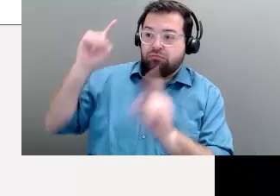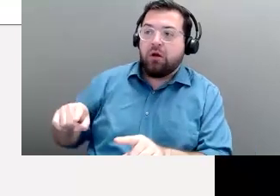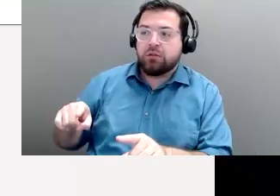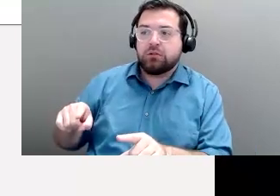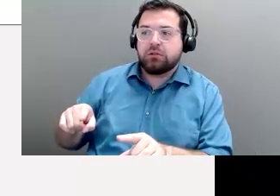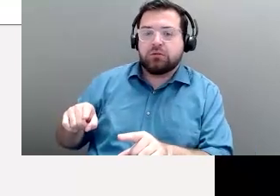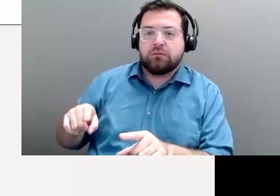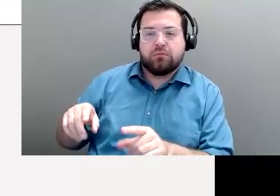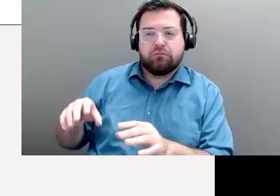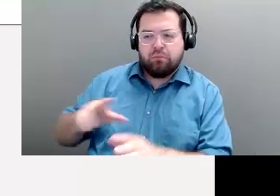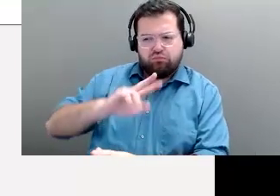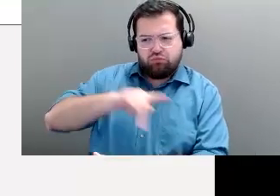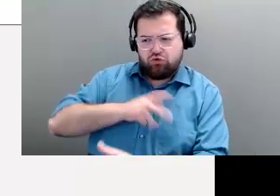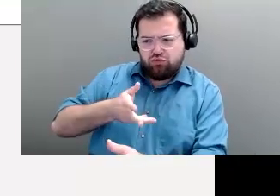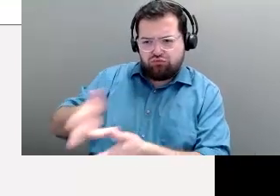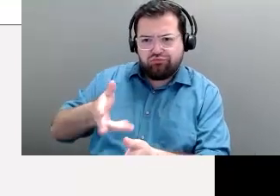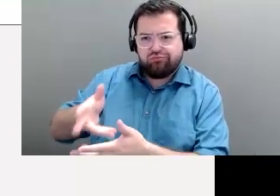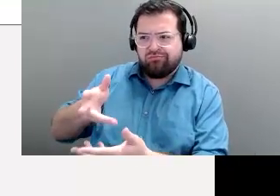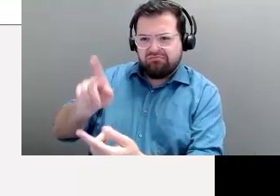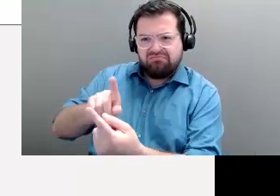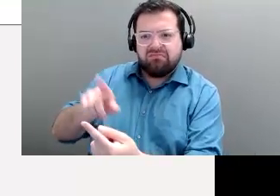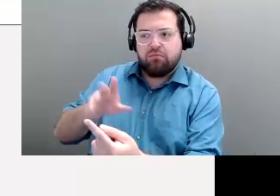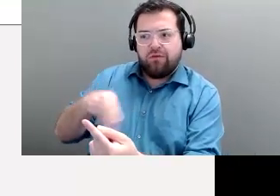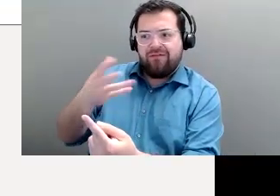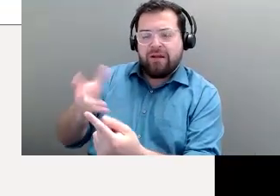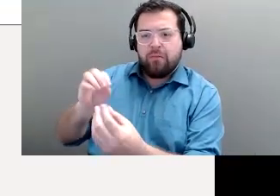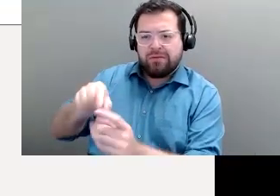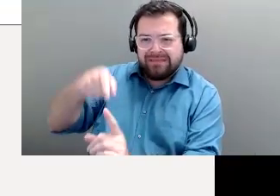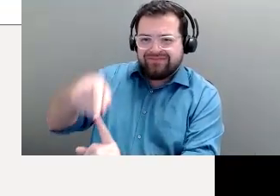Or maybe we could identify areas for improvement for our students,